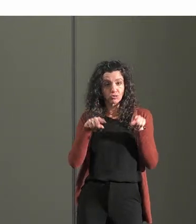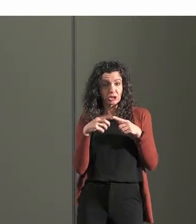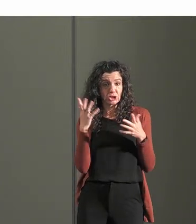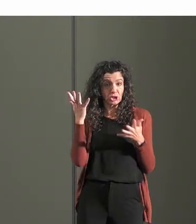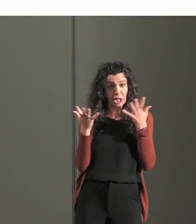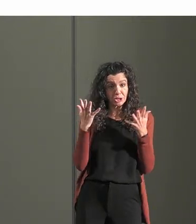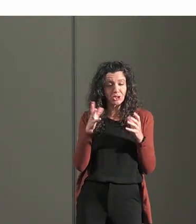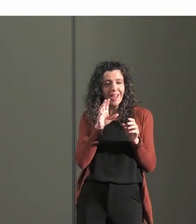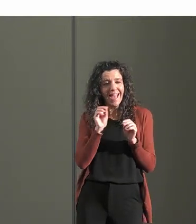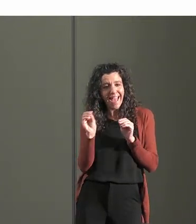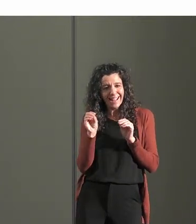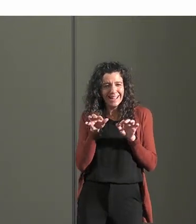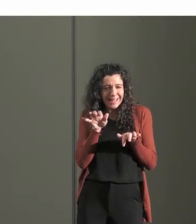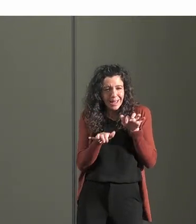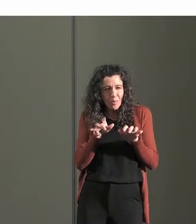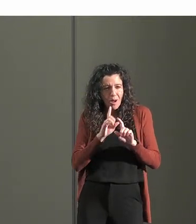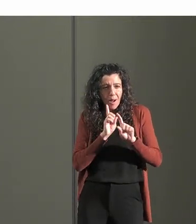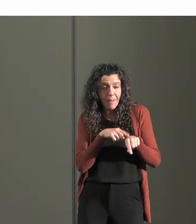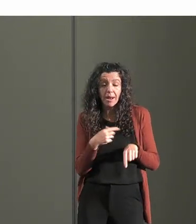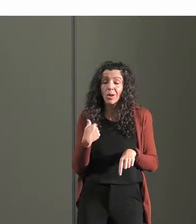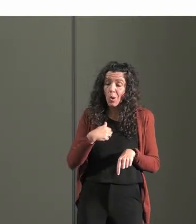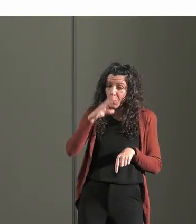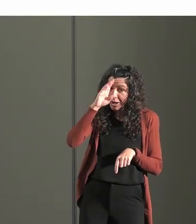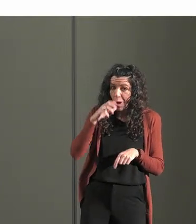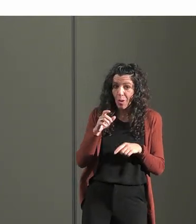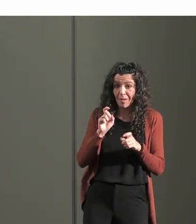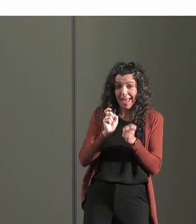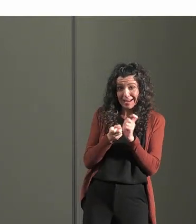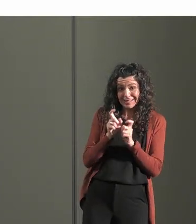screen gestures and keyboard commands we heard the editing